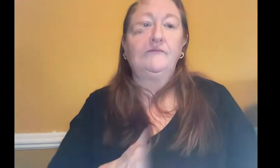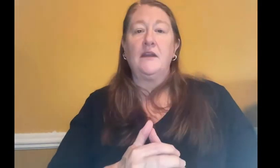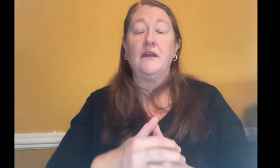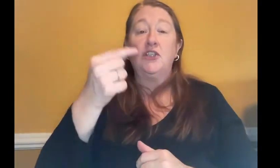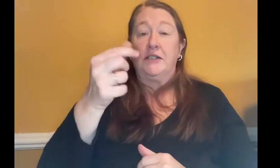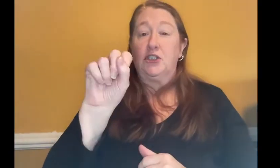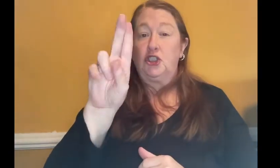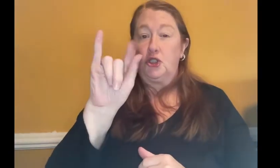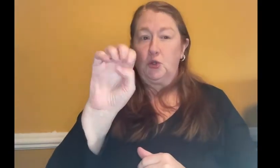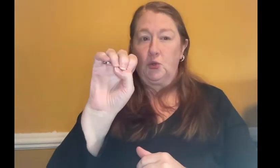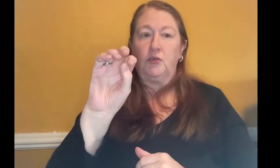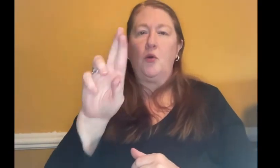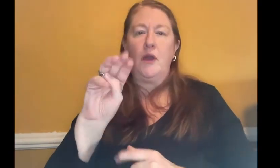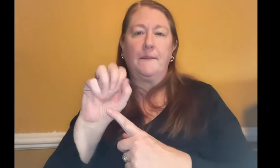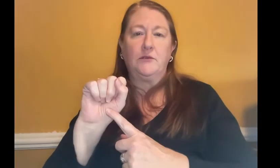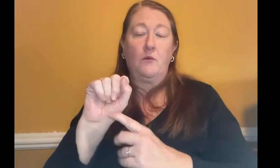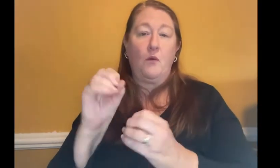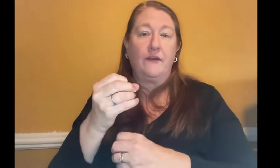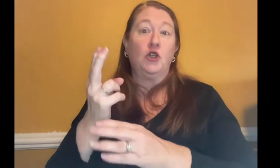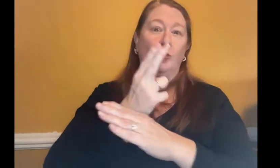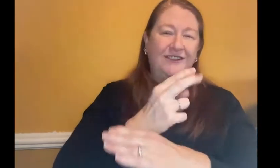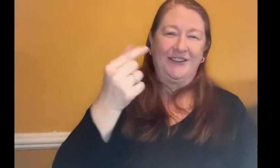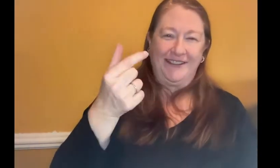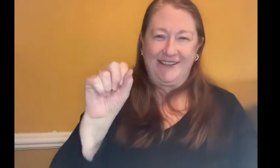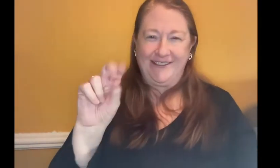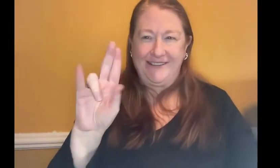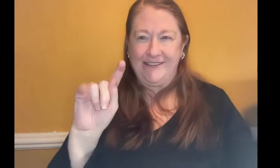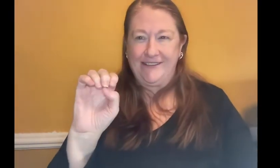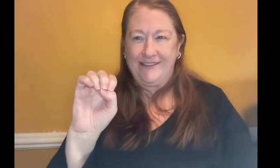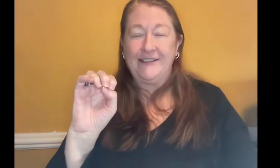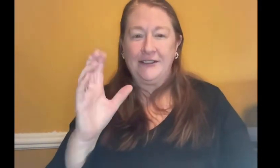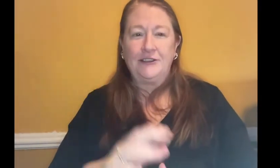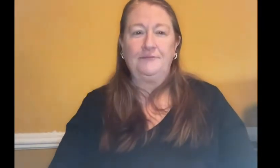G Suite using Google Suite or MS Office: